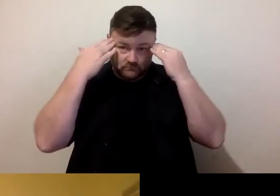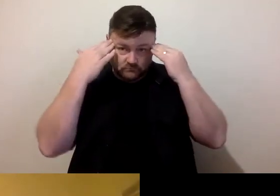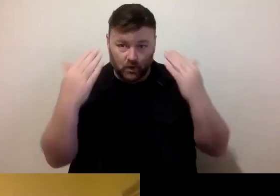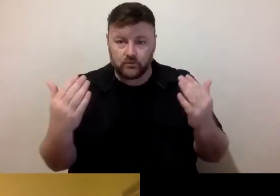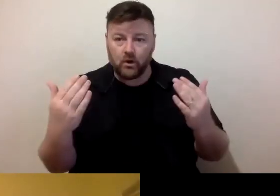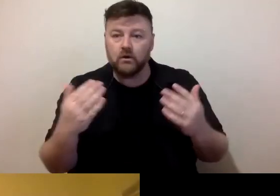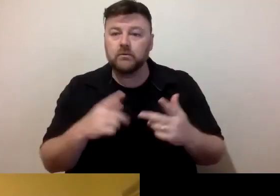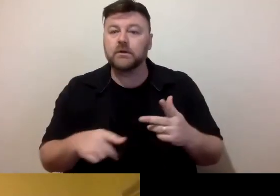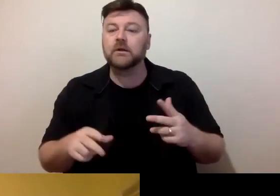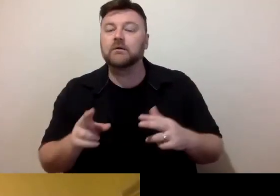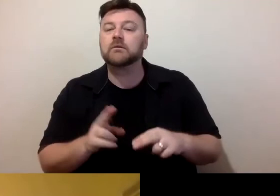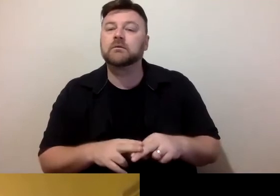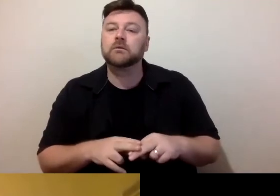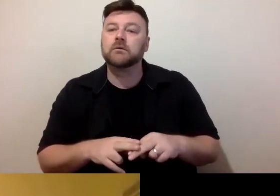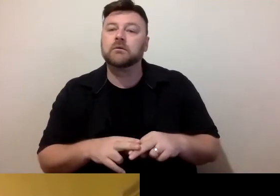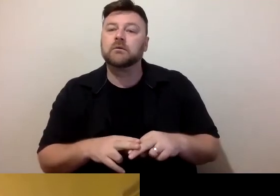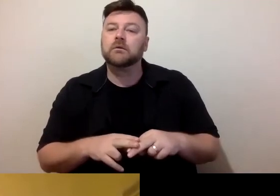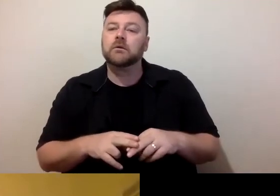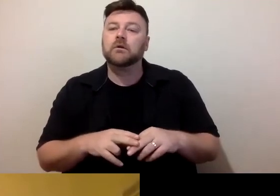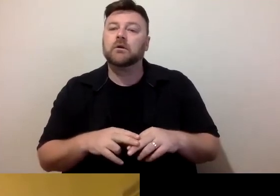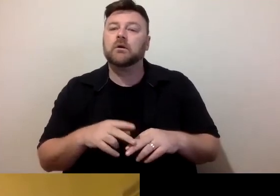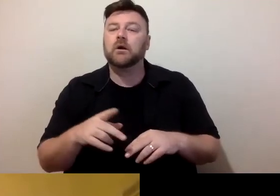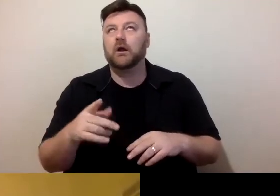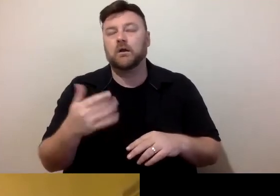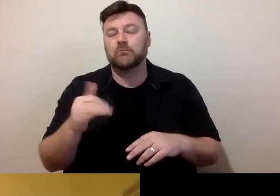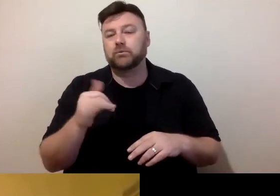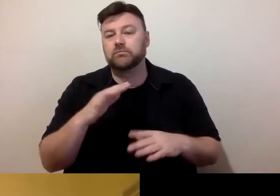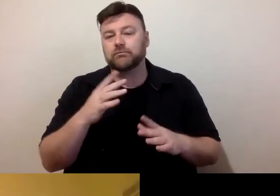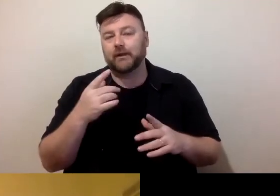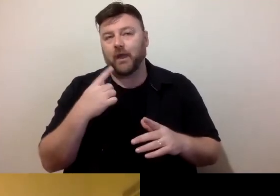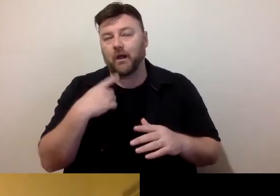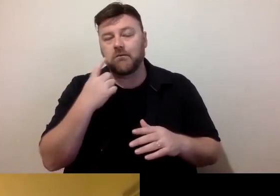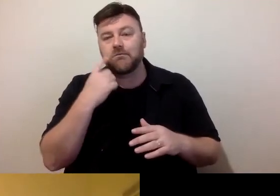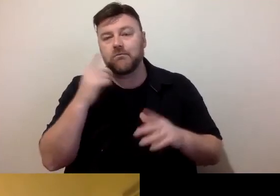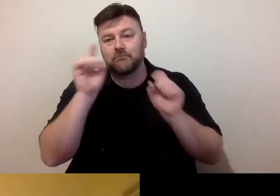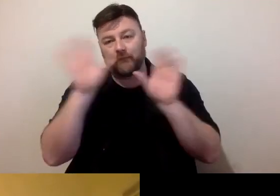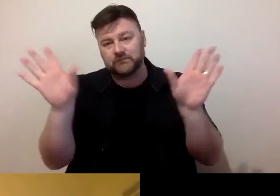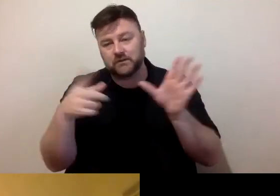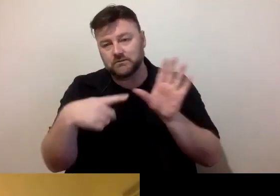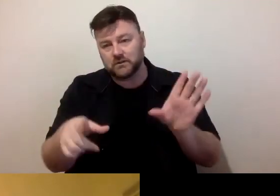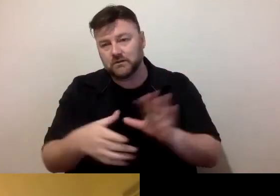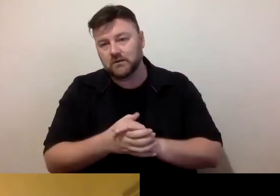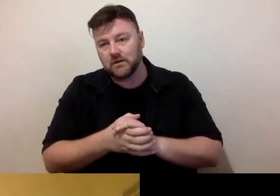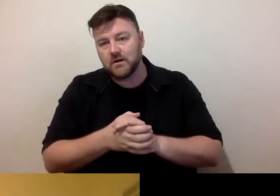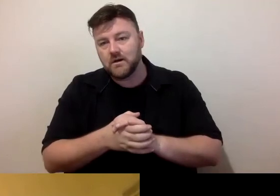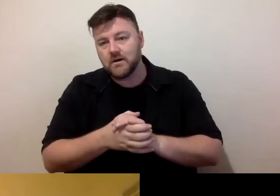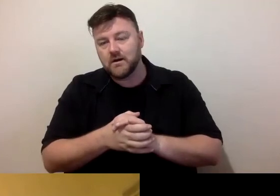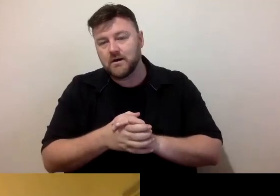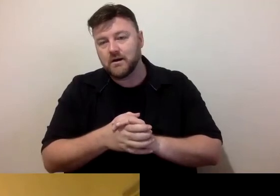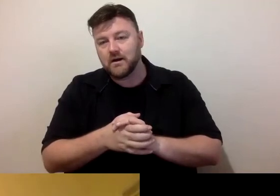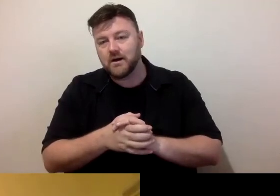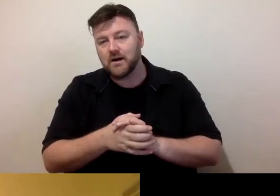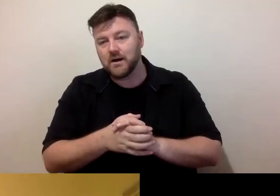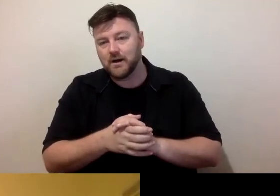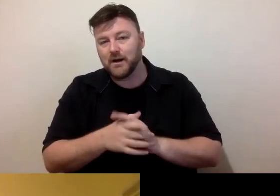this will seem so obvious to anyone, but actually I can only attribute